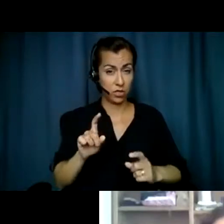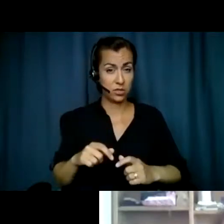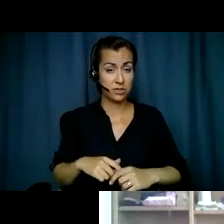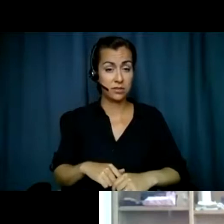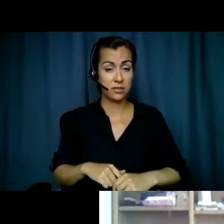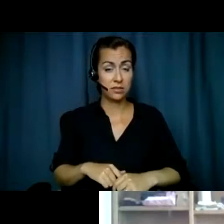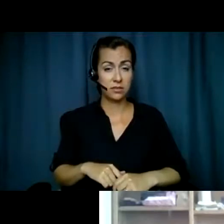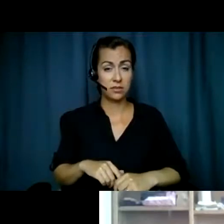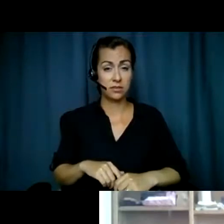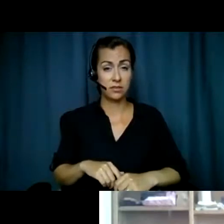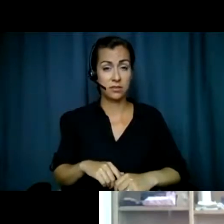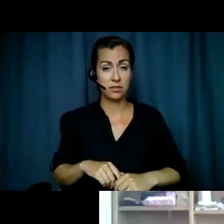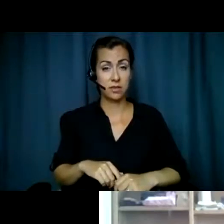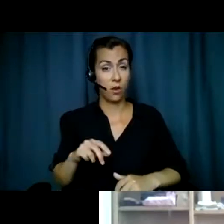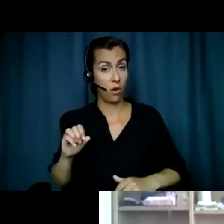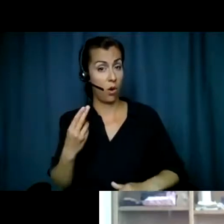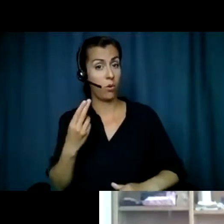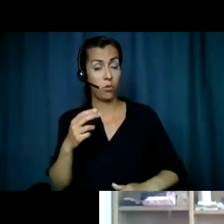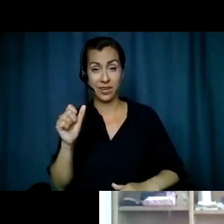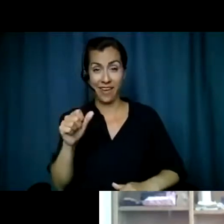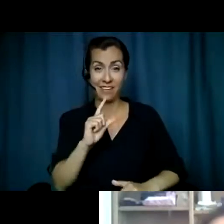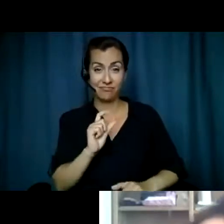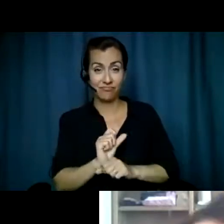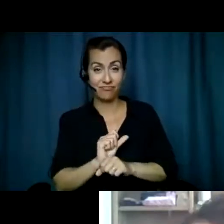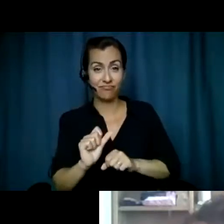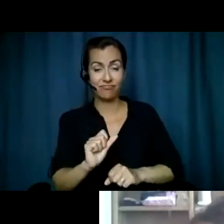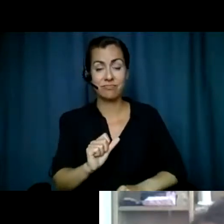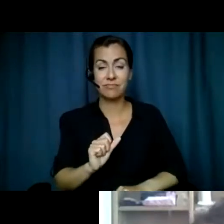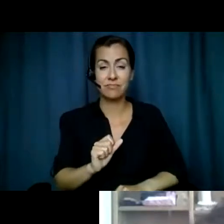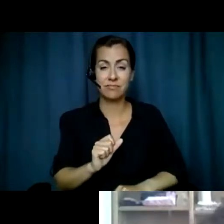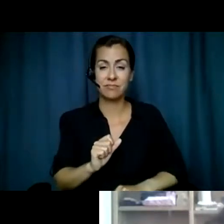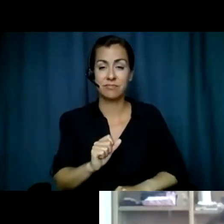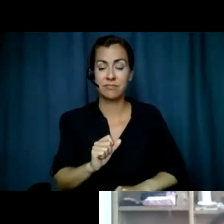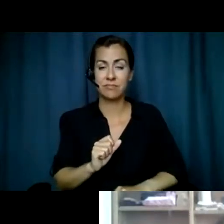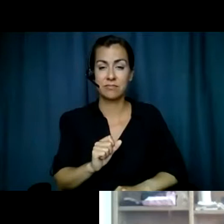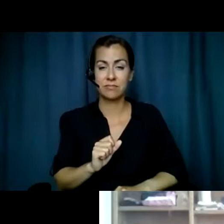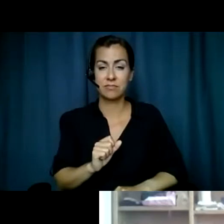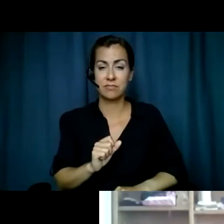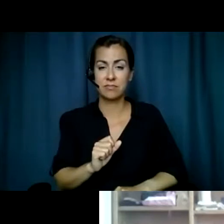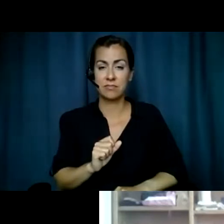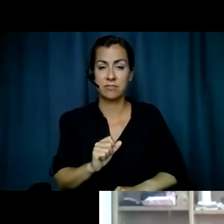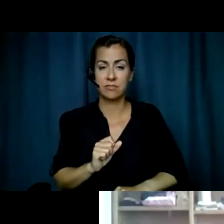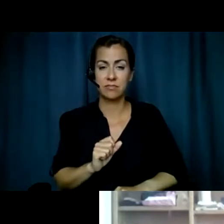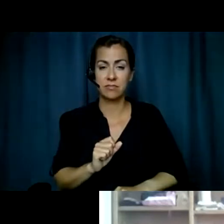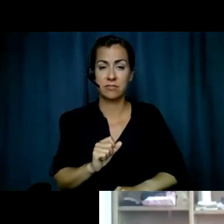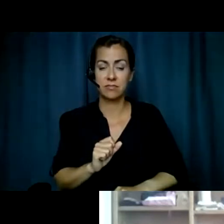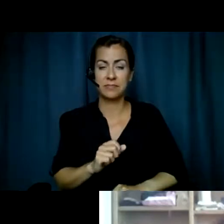or not, and to vote, you know, at all.